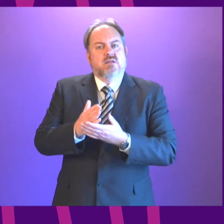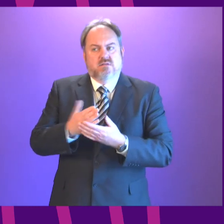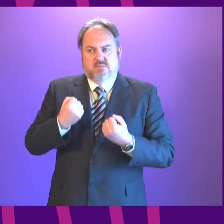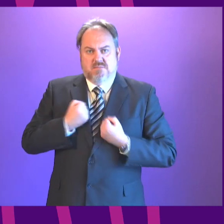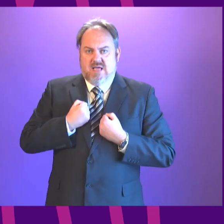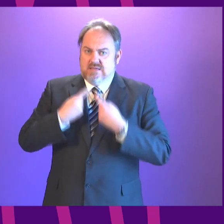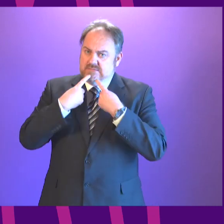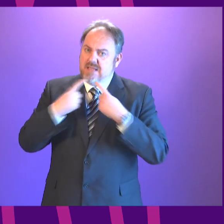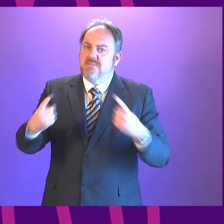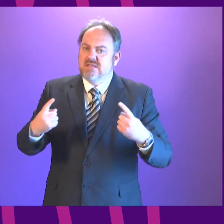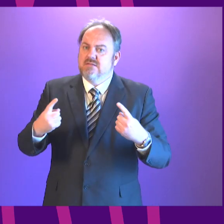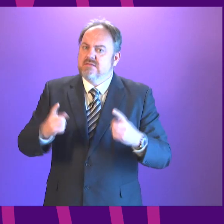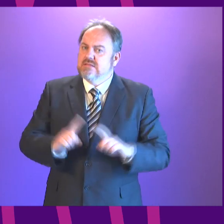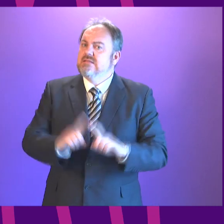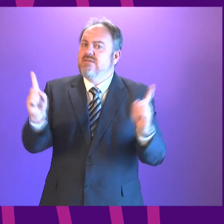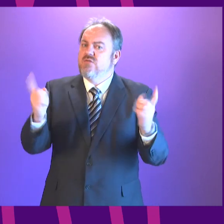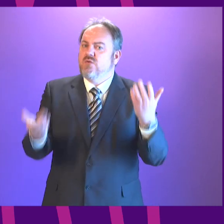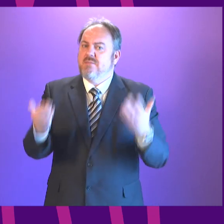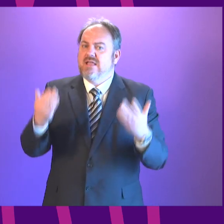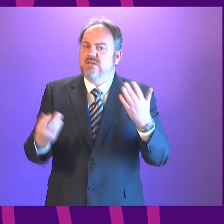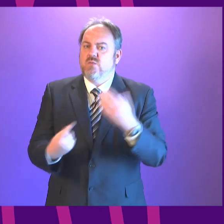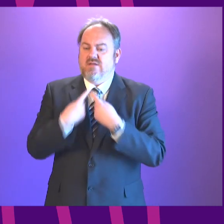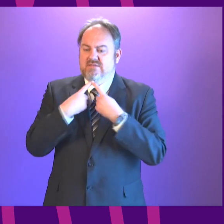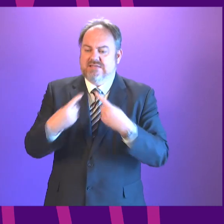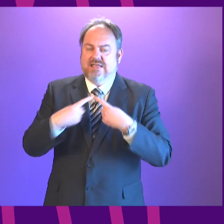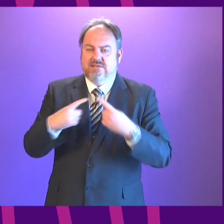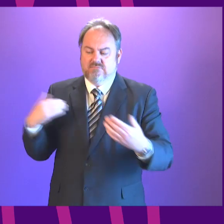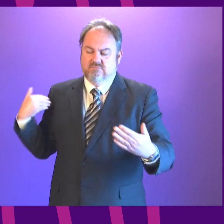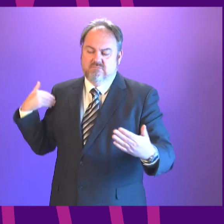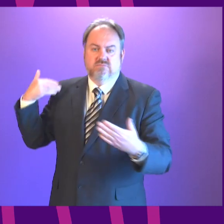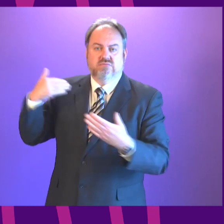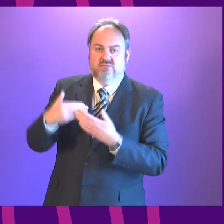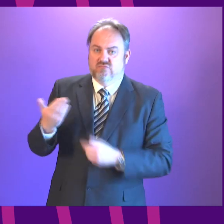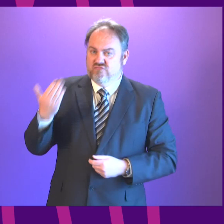those that I have made in recent weeks, mainly because the most important decisions for the